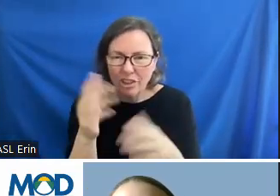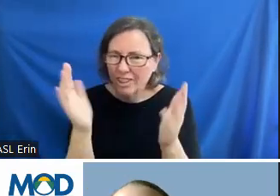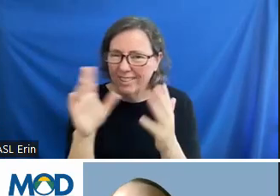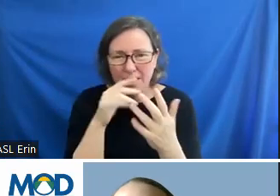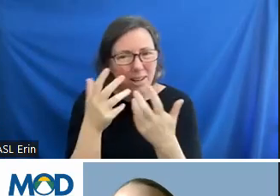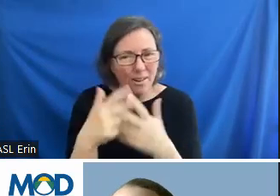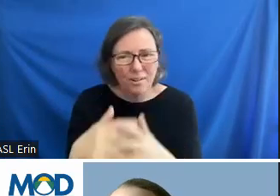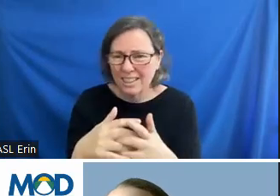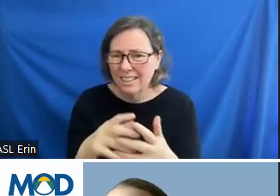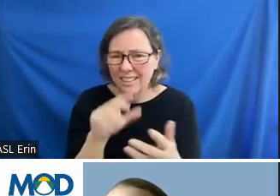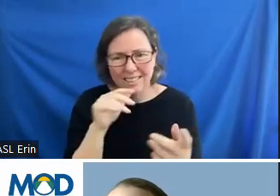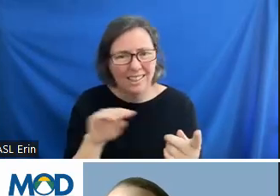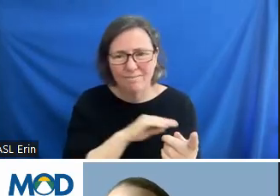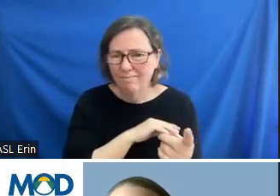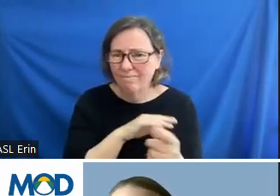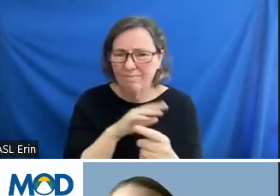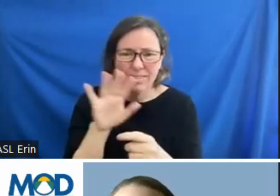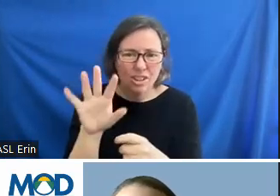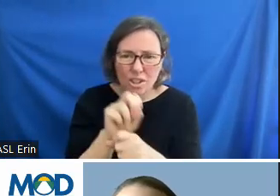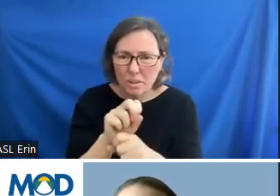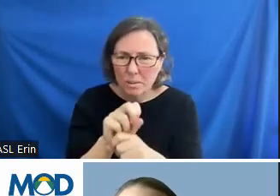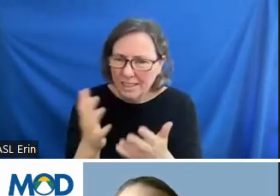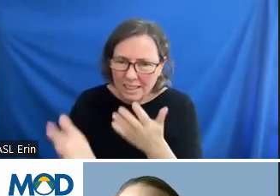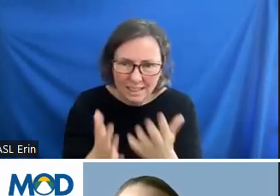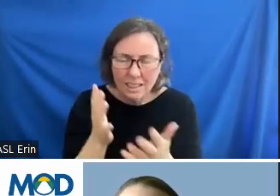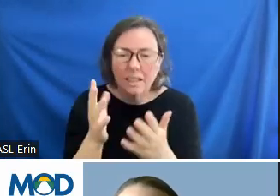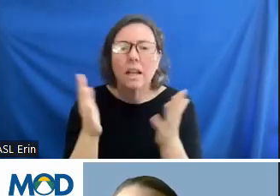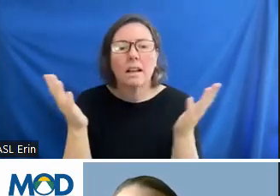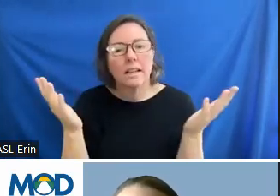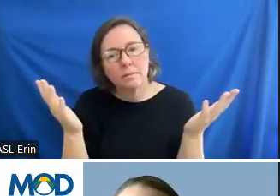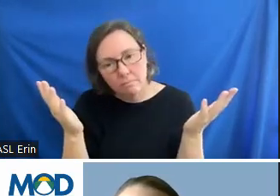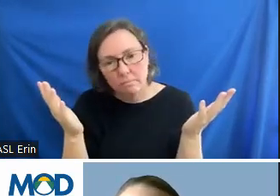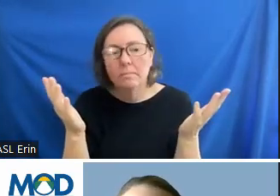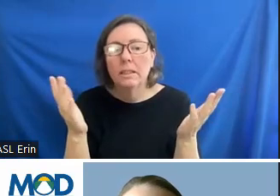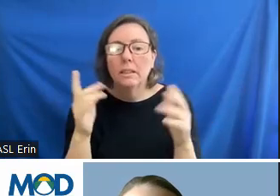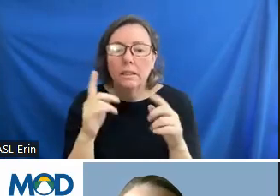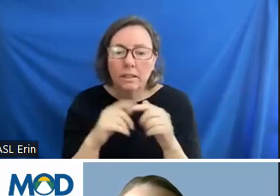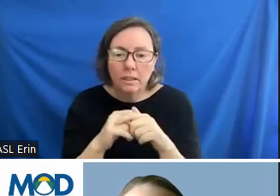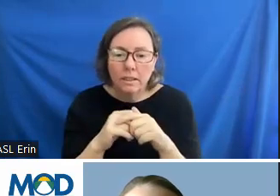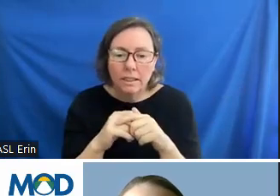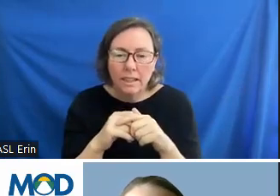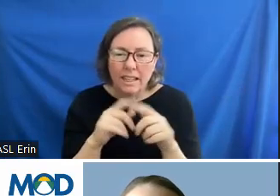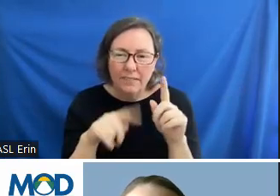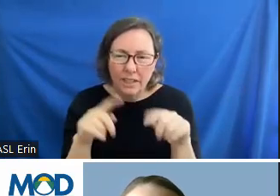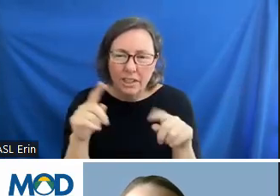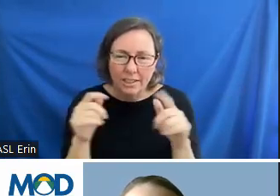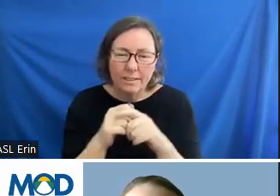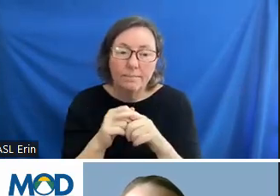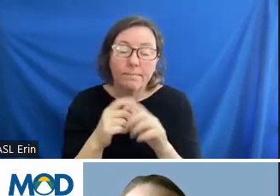completely make sense to have a permanent accommodation request. For example, maybe